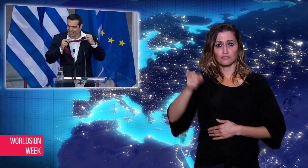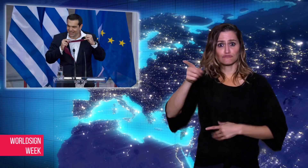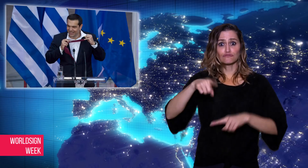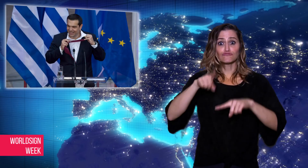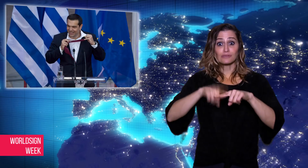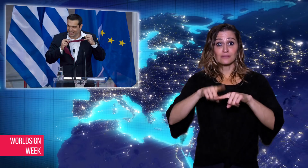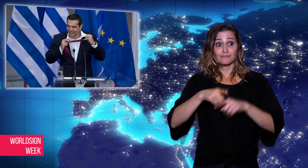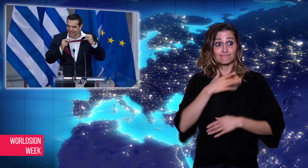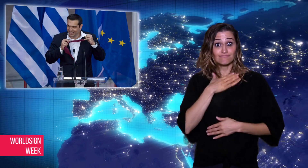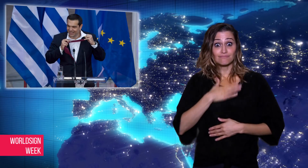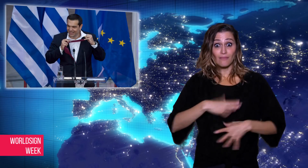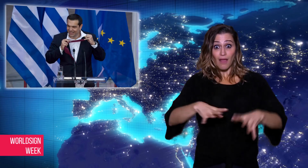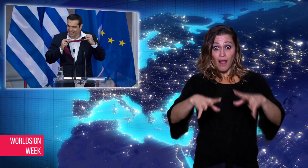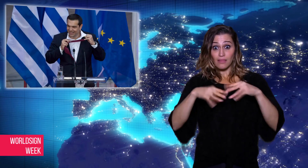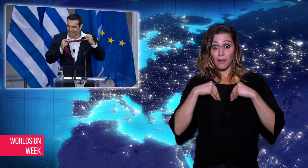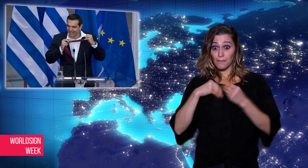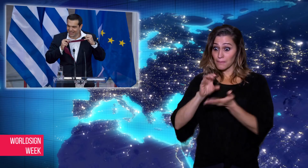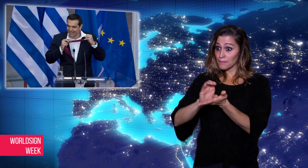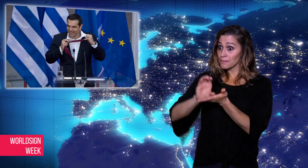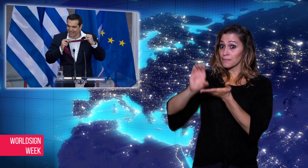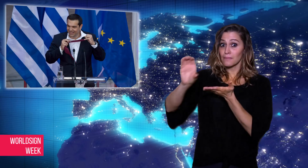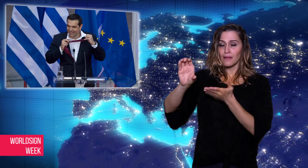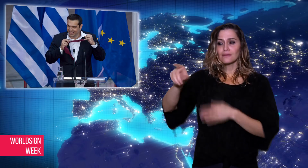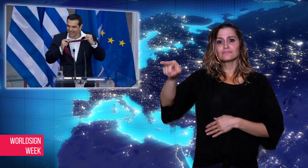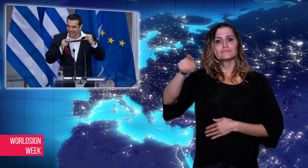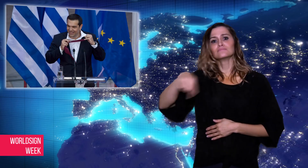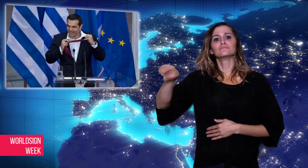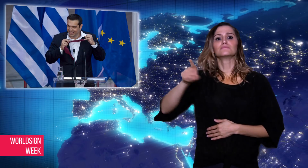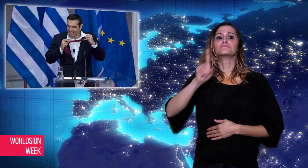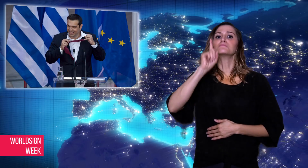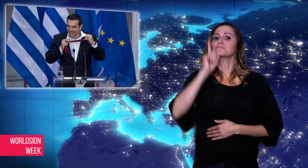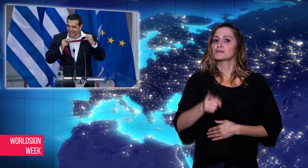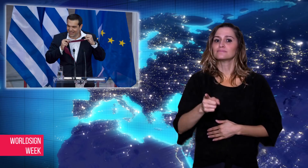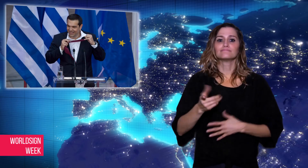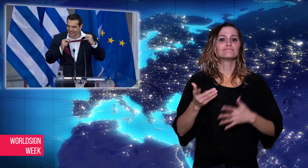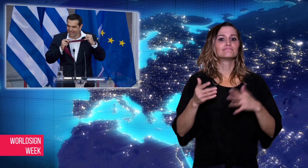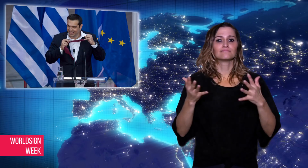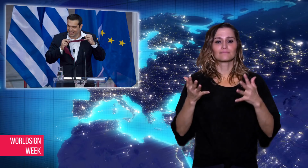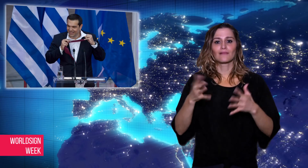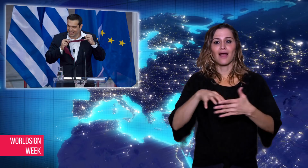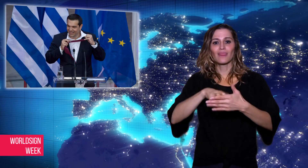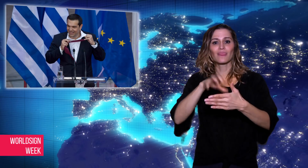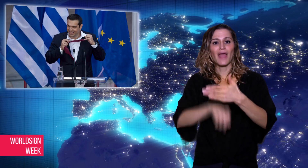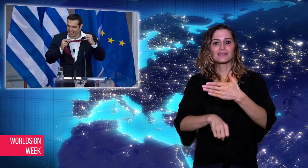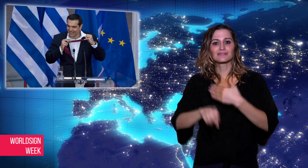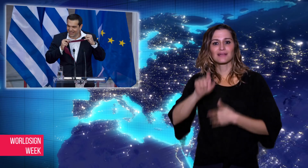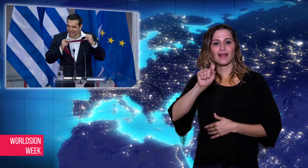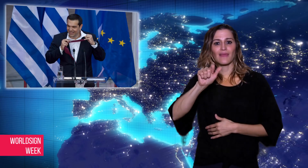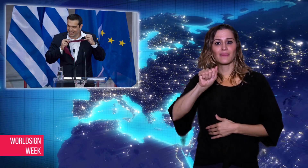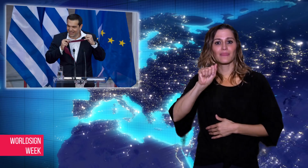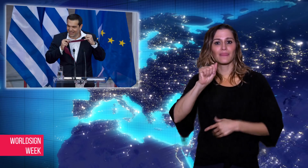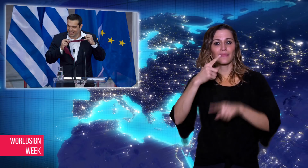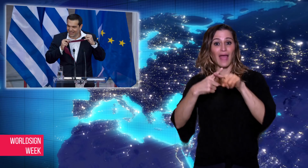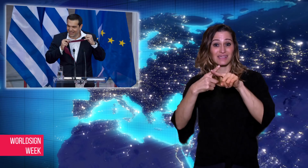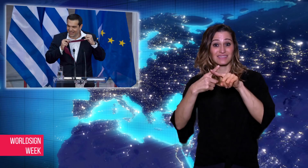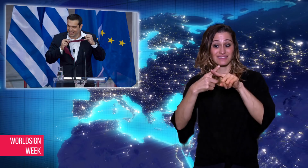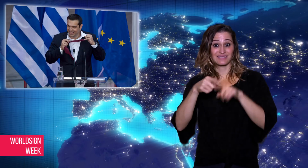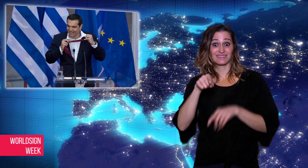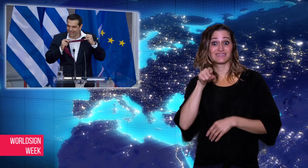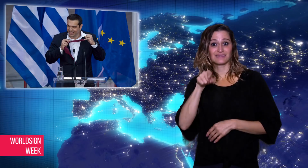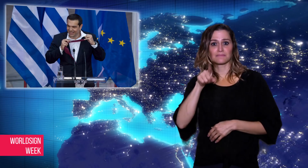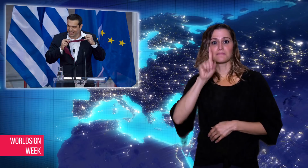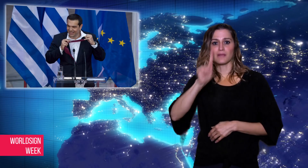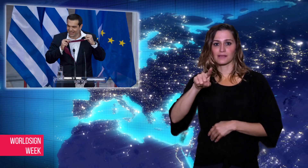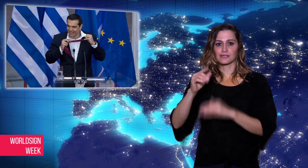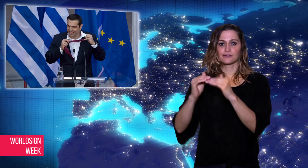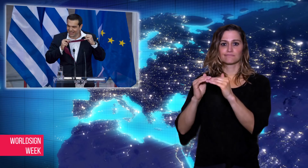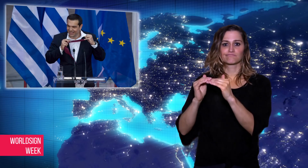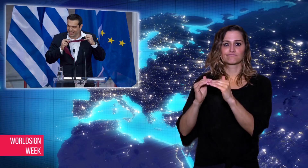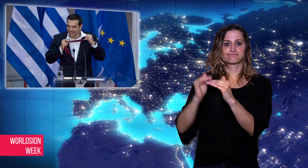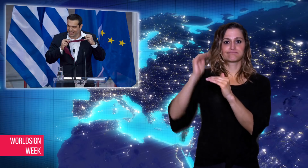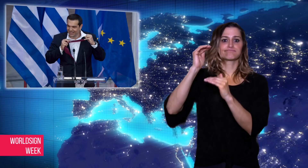exchange for Greece to increase taxes